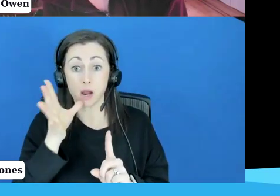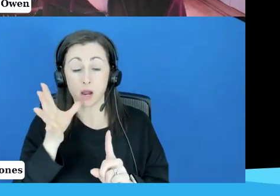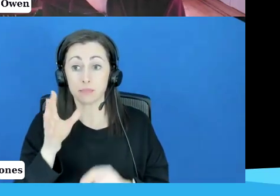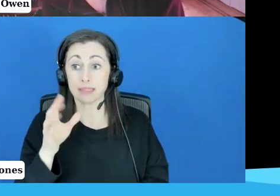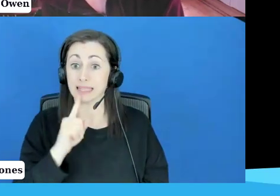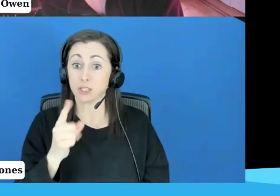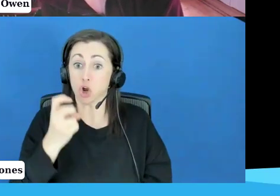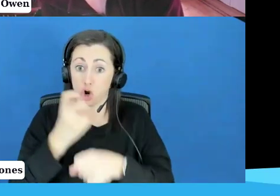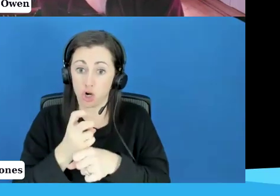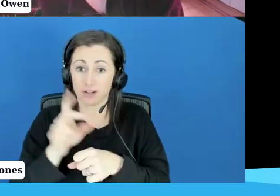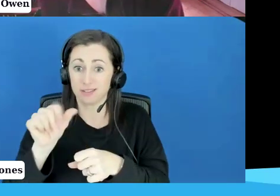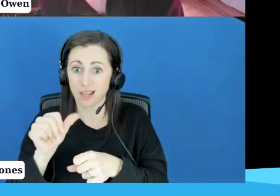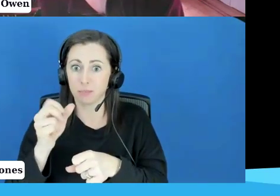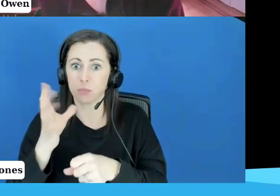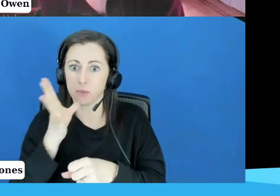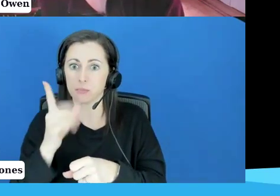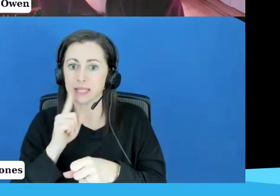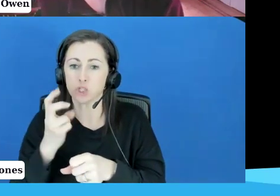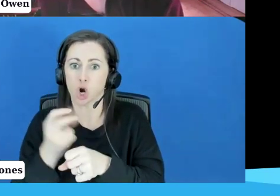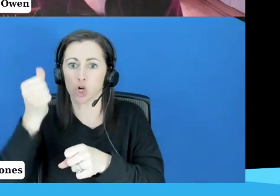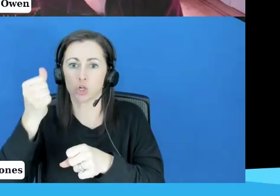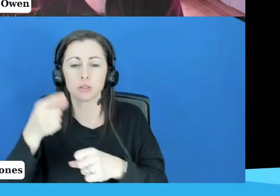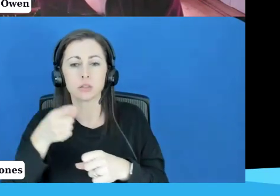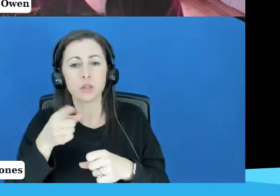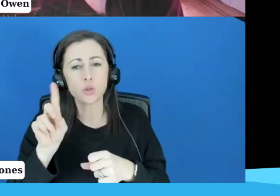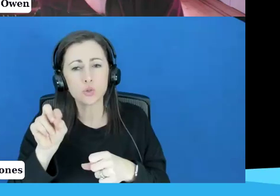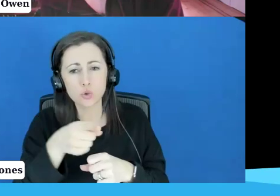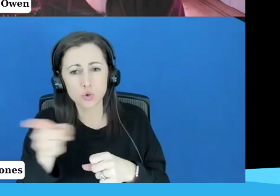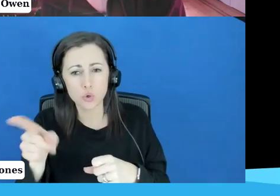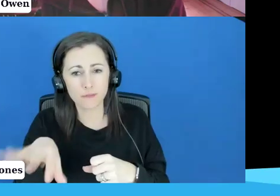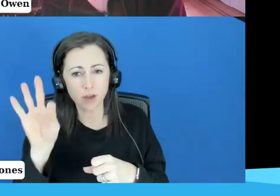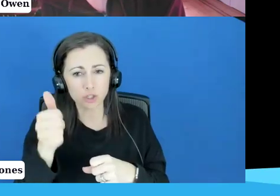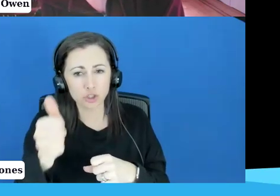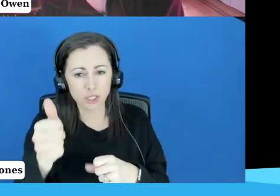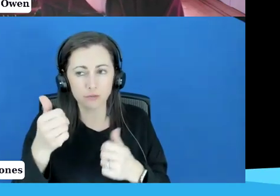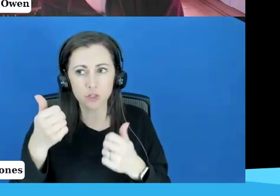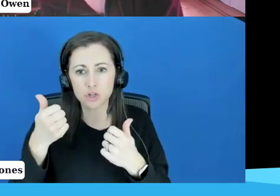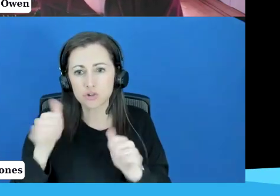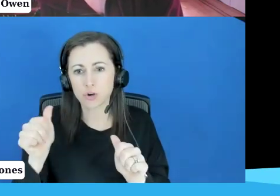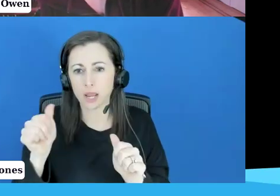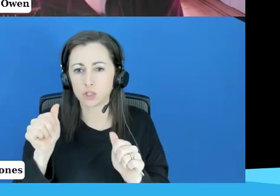Do you ever find yourselves going that extra mile to prove those who may doubt your abilities?”